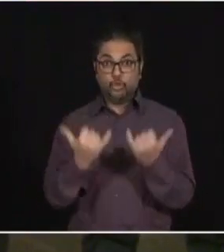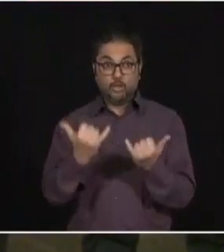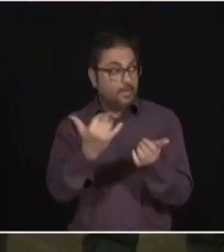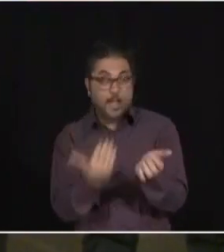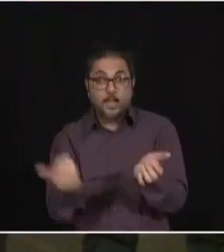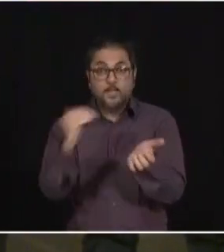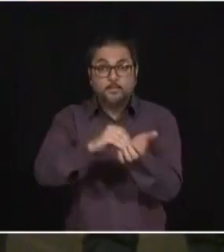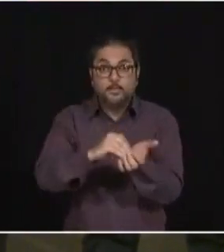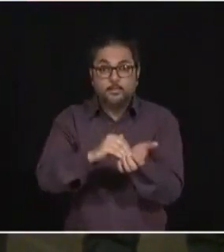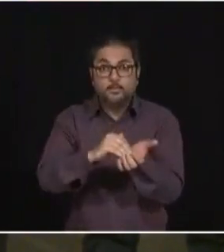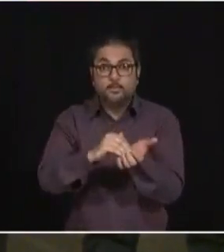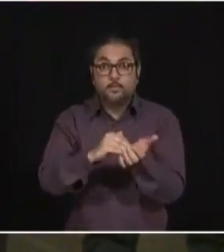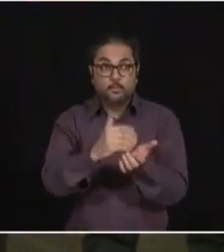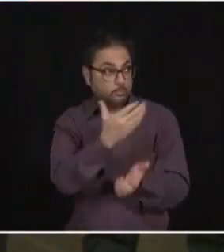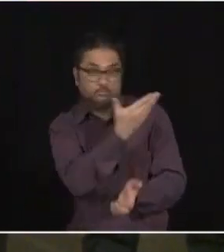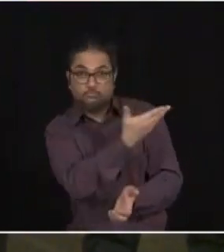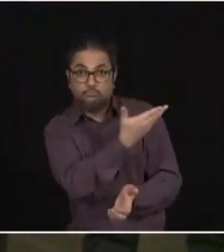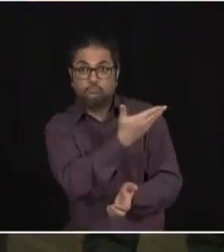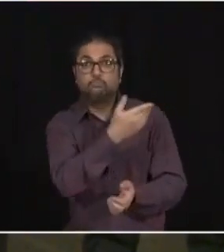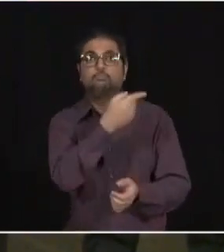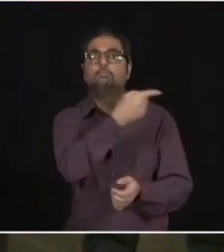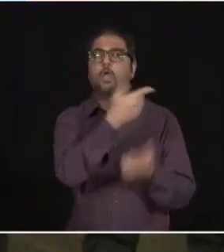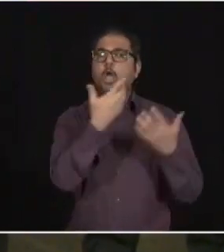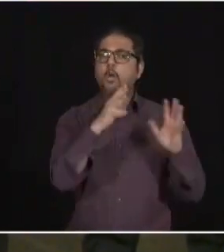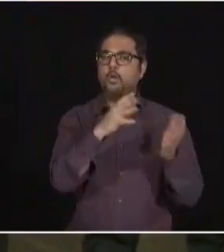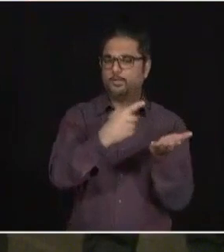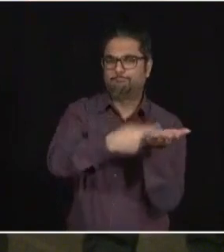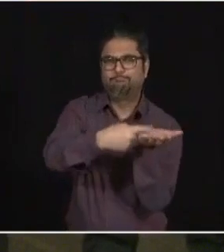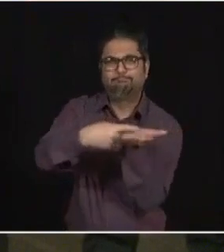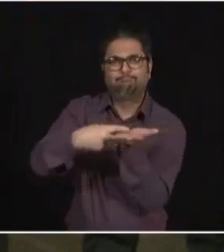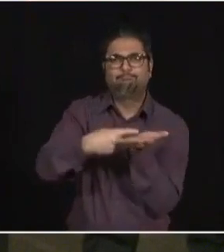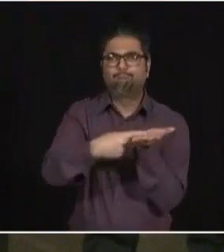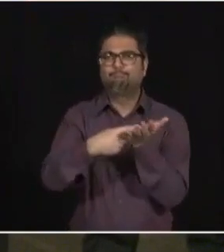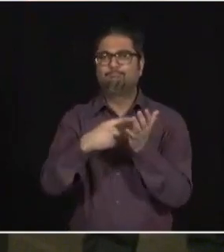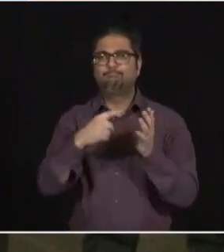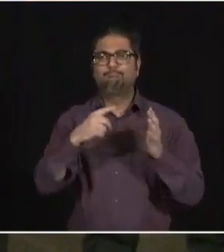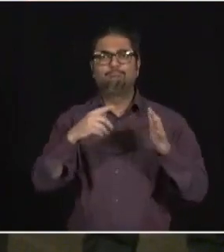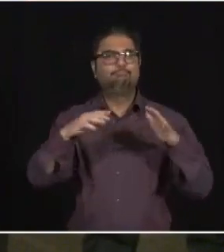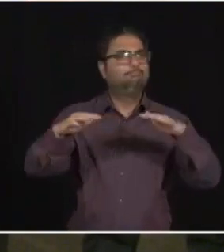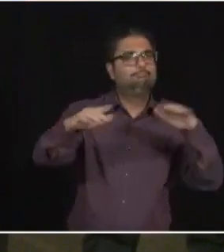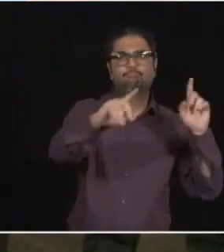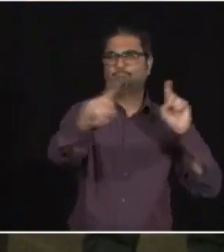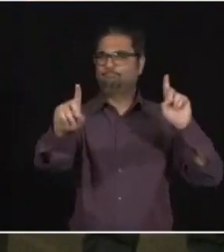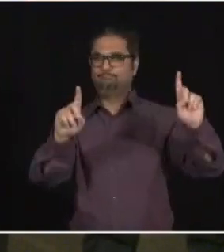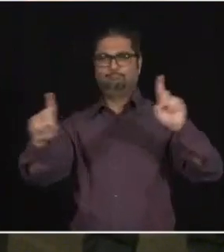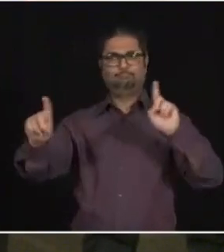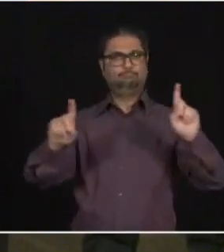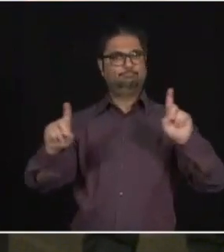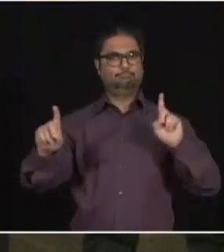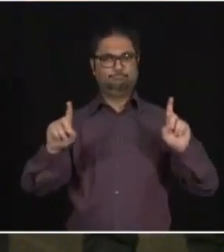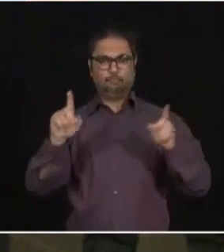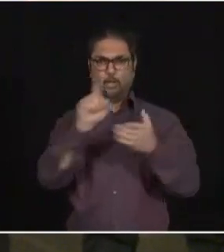them by their gathering, so what would happen if this happens week after week? Well, you know something?